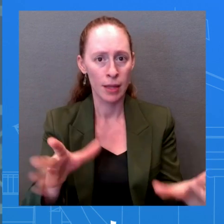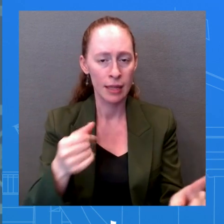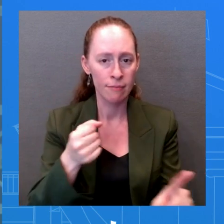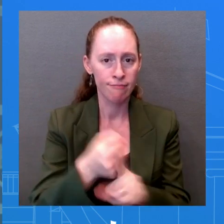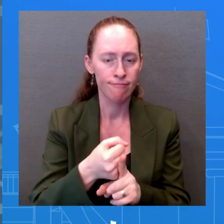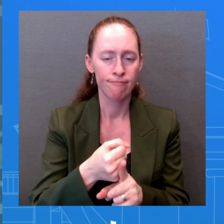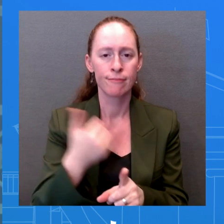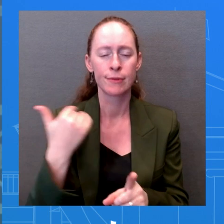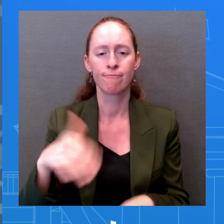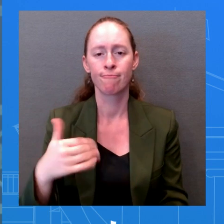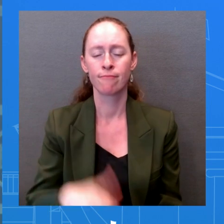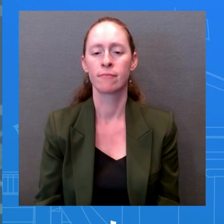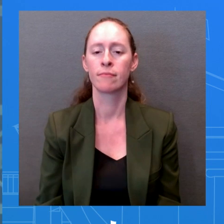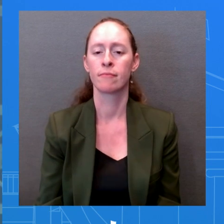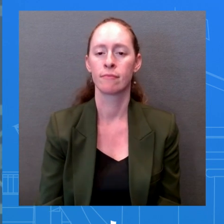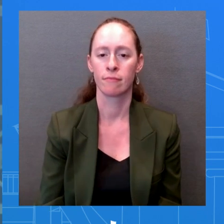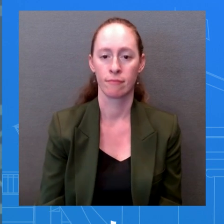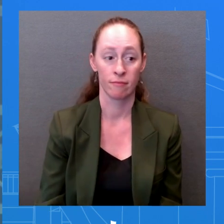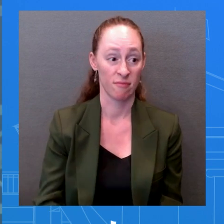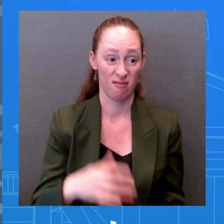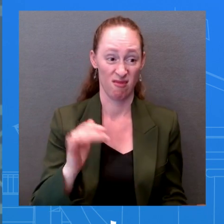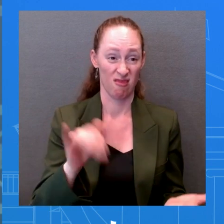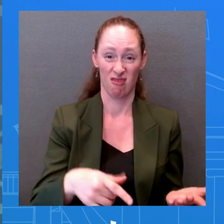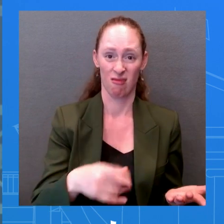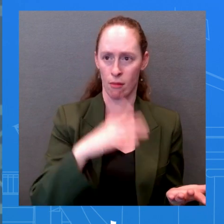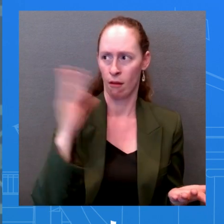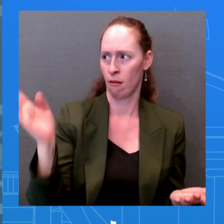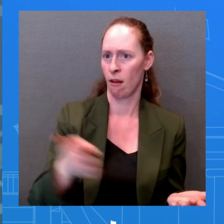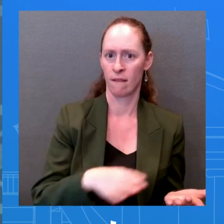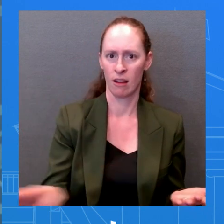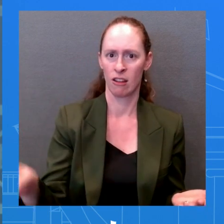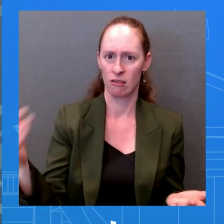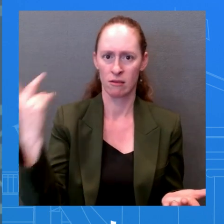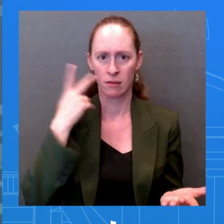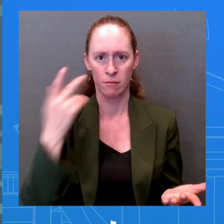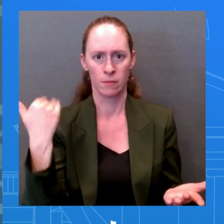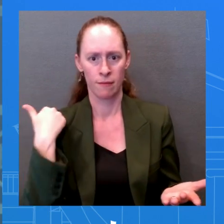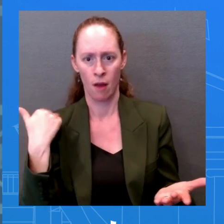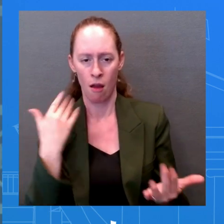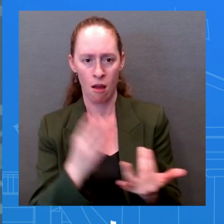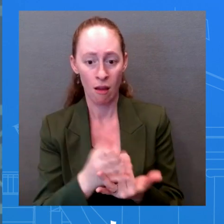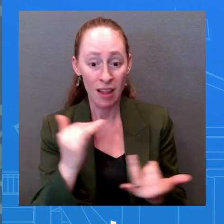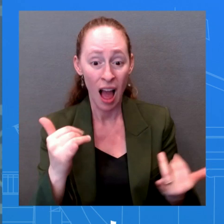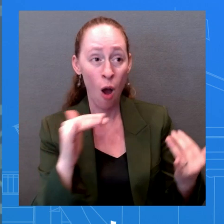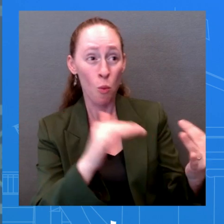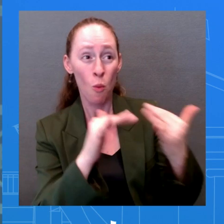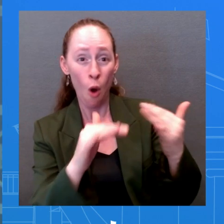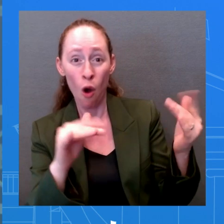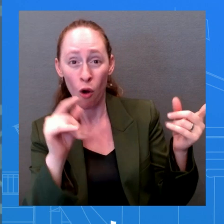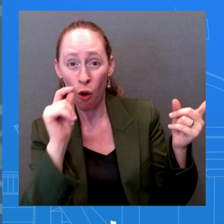which is why we have done the work that we have done to lower gas prices over the last couple of weeks.